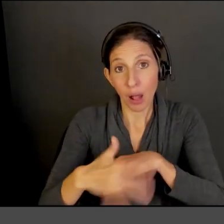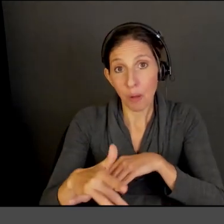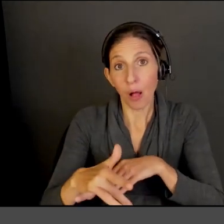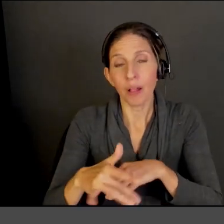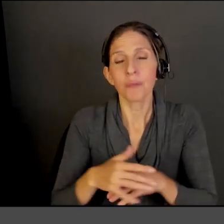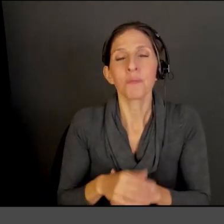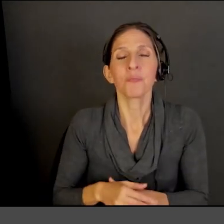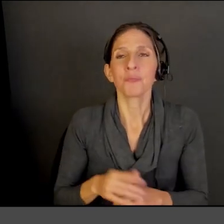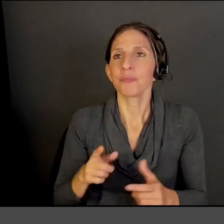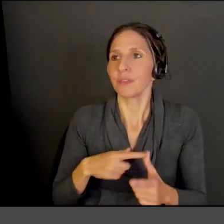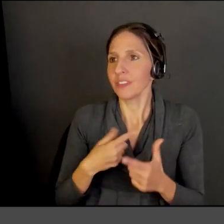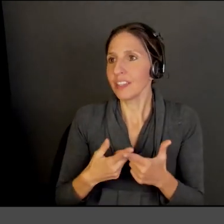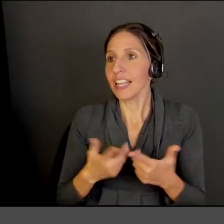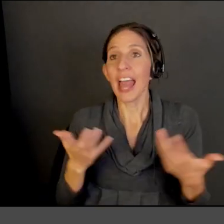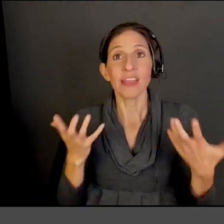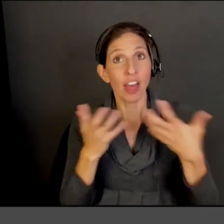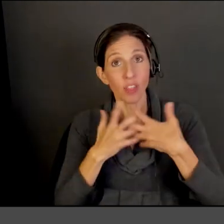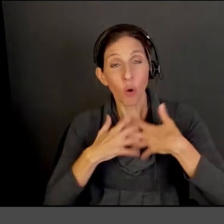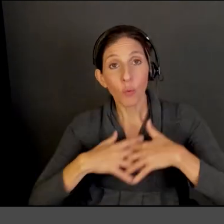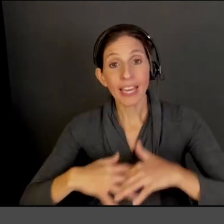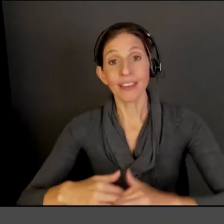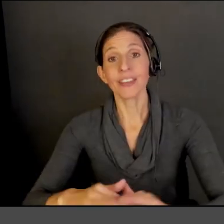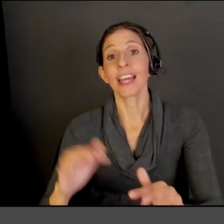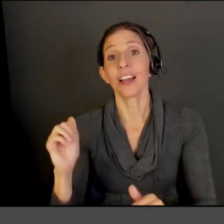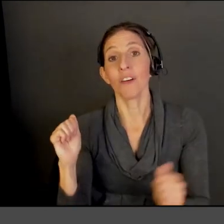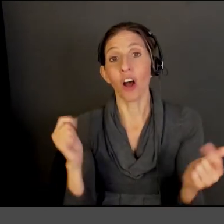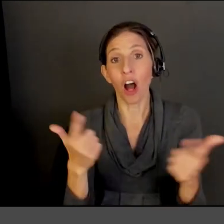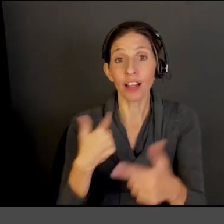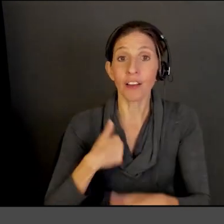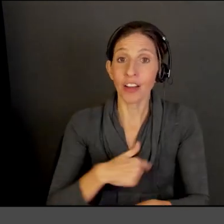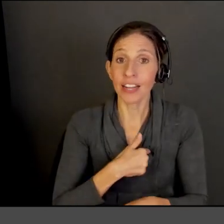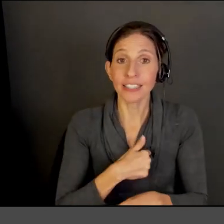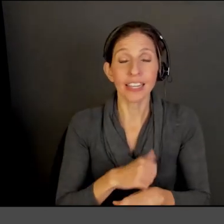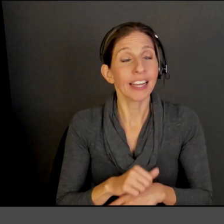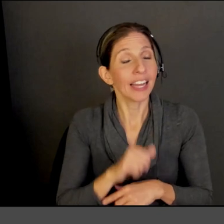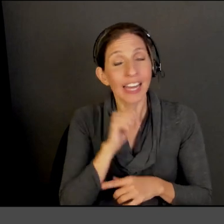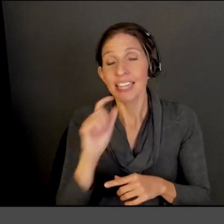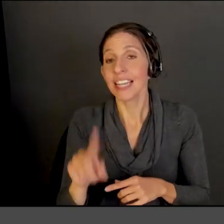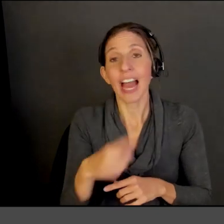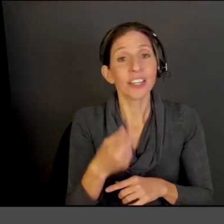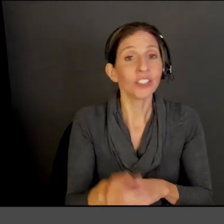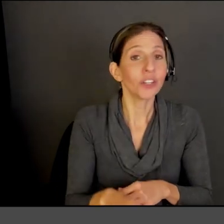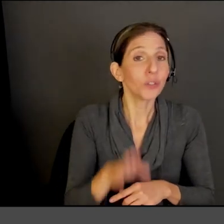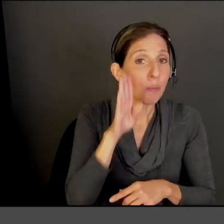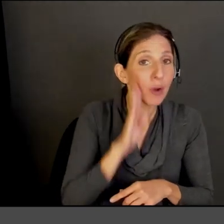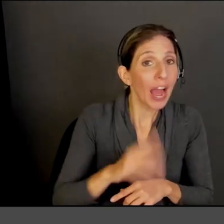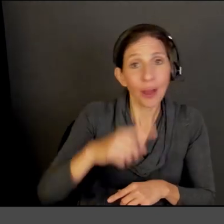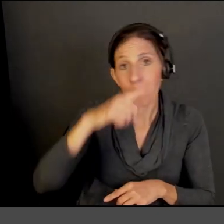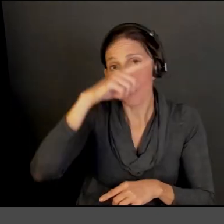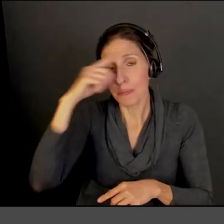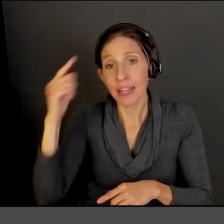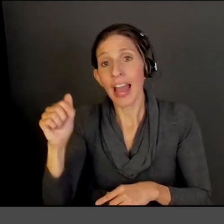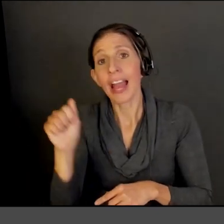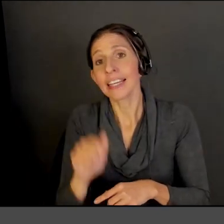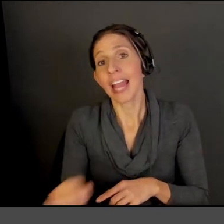NOT JUST BROWN OR BLACK OR ASIAN, BUT JUST KEEP ON WEAVING, KEEP ON WEAVING.